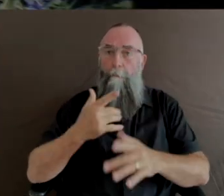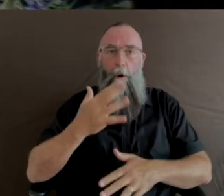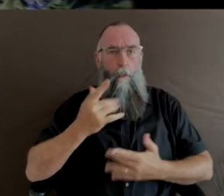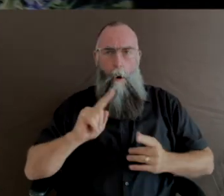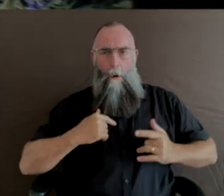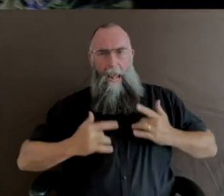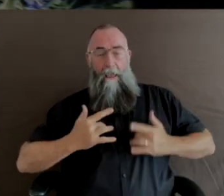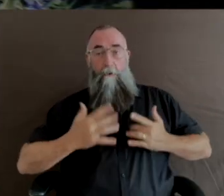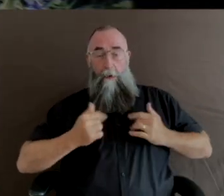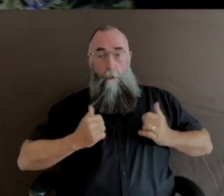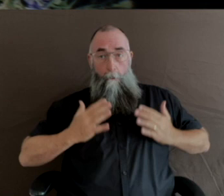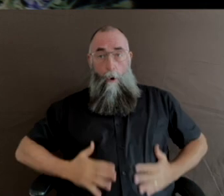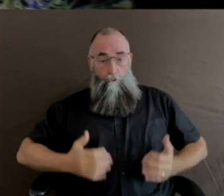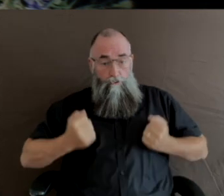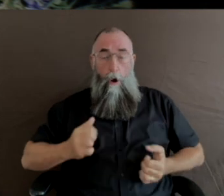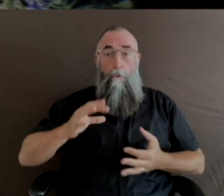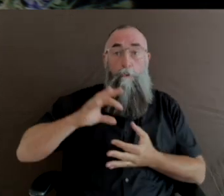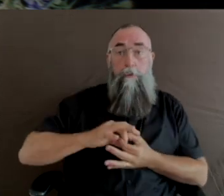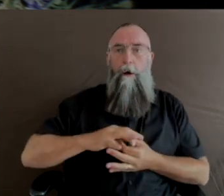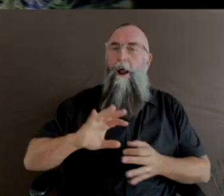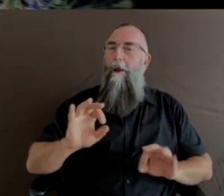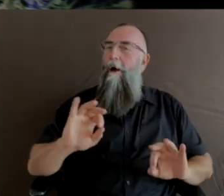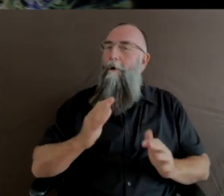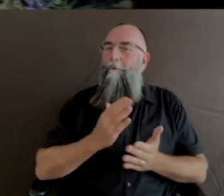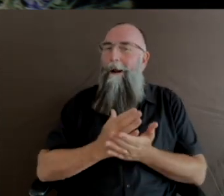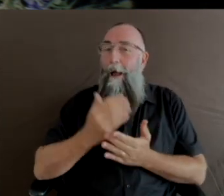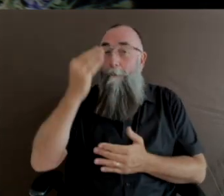The mind is quite malleable in that way. And it,